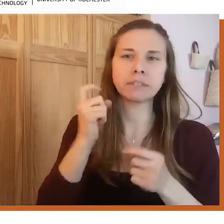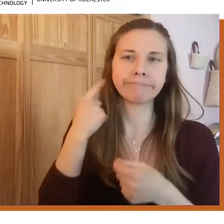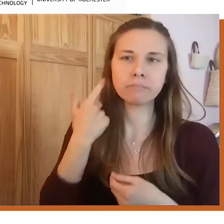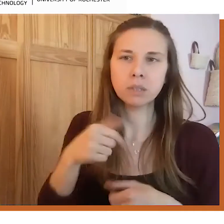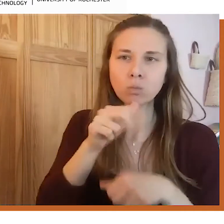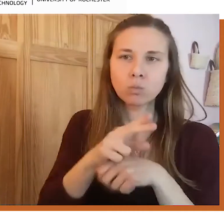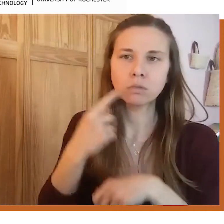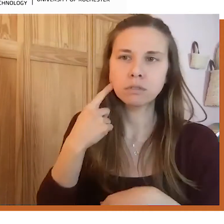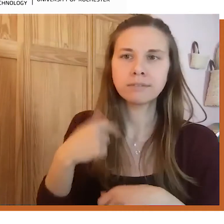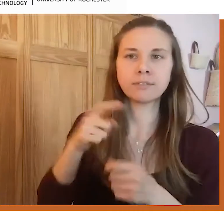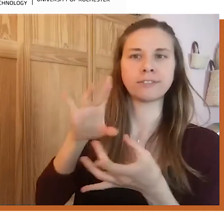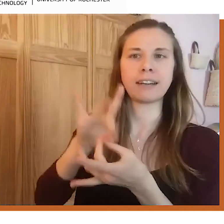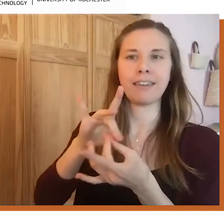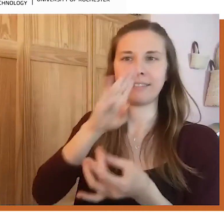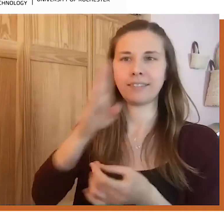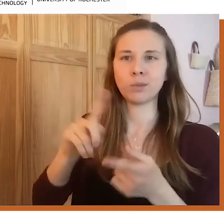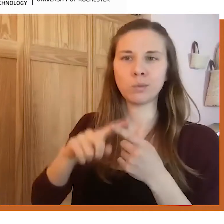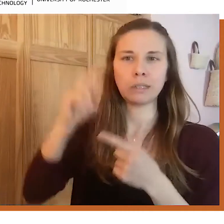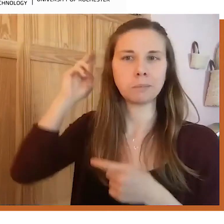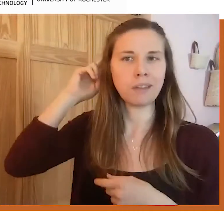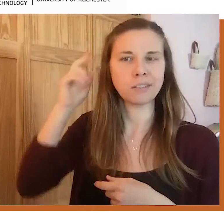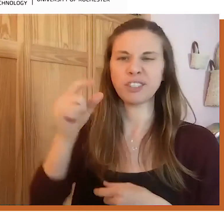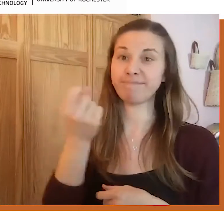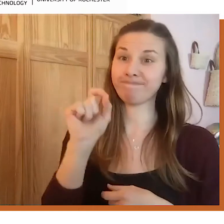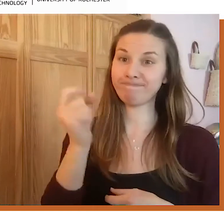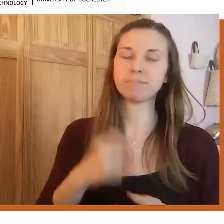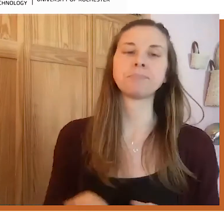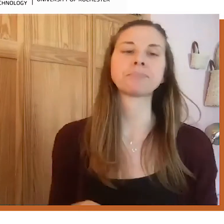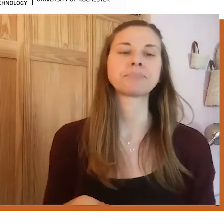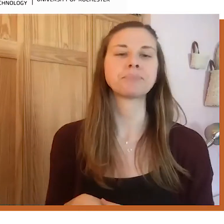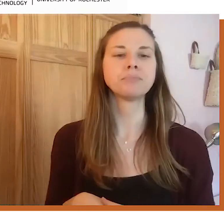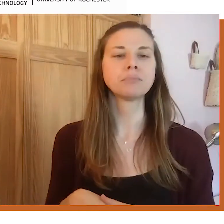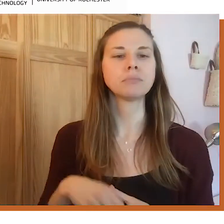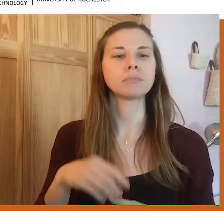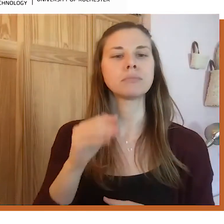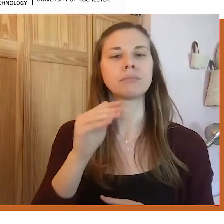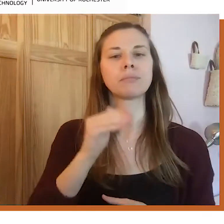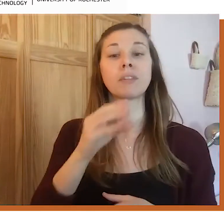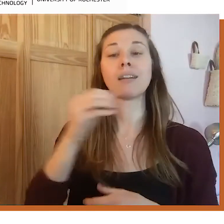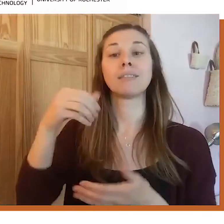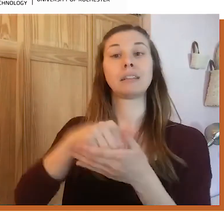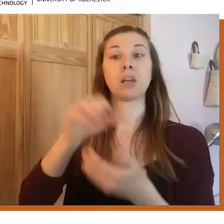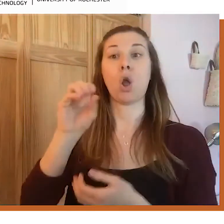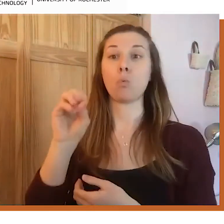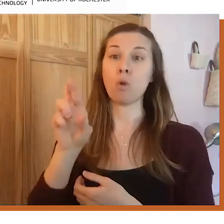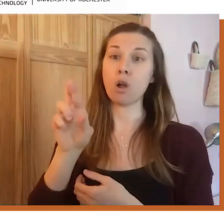because I don't need to use my ears. It connected directly to my cochlear implant so that I was able to hear it a bit more clearly that way,